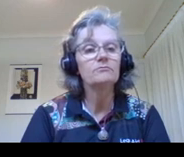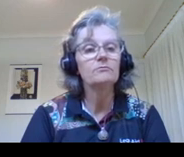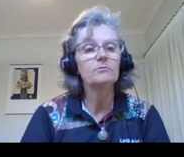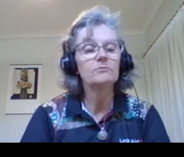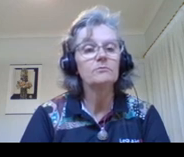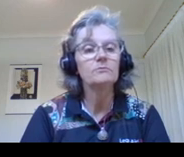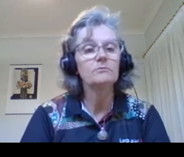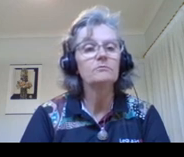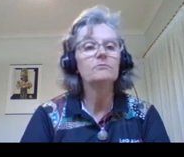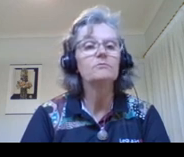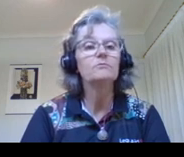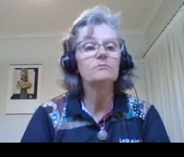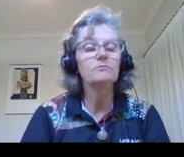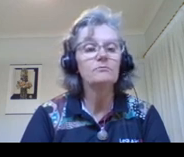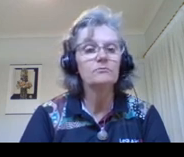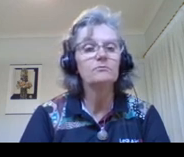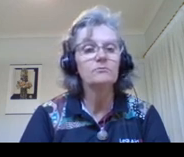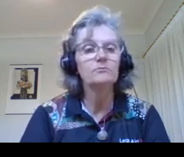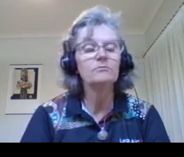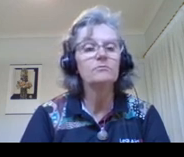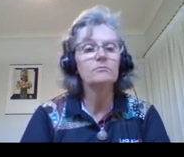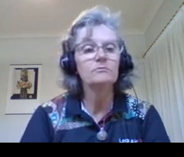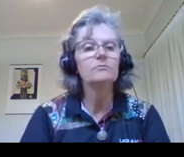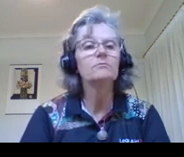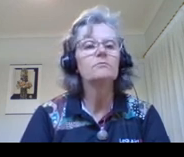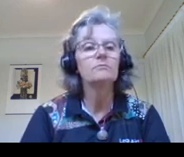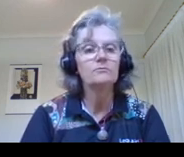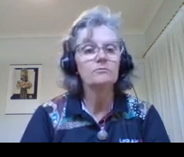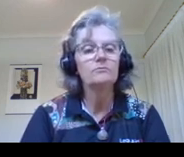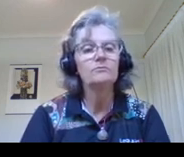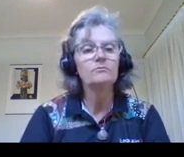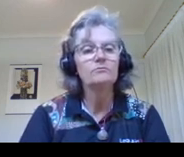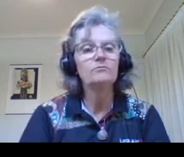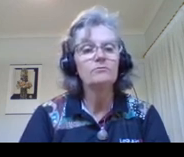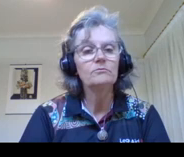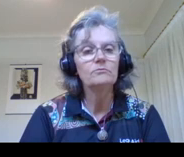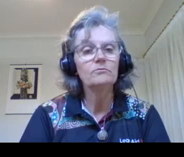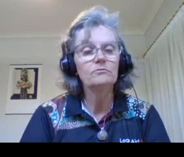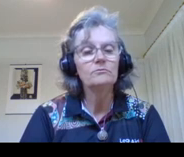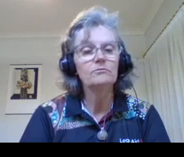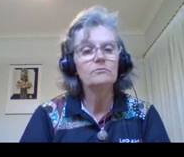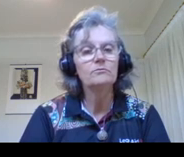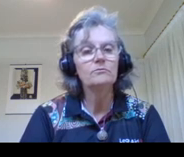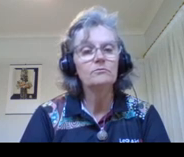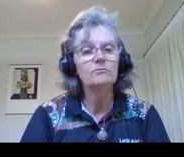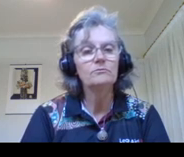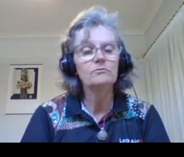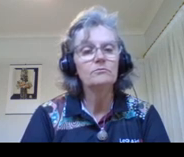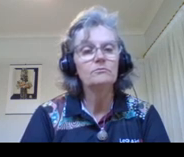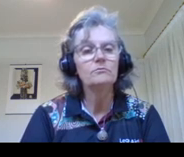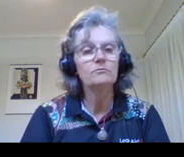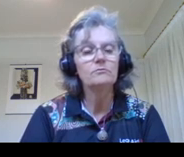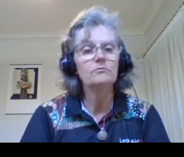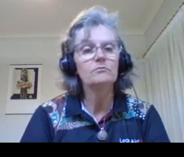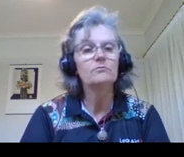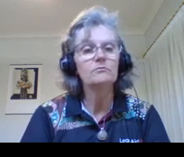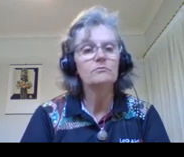of how much you actually have to put your pin in so if you provide your debit card details